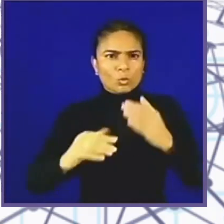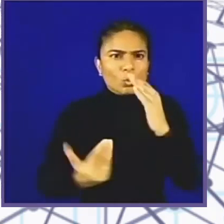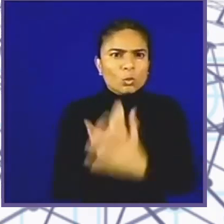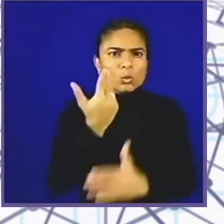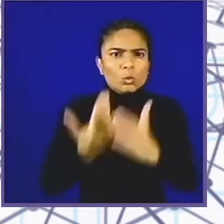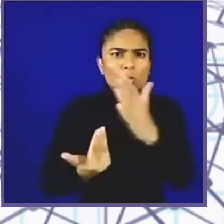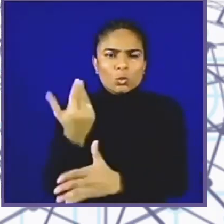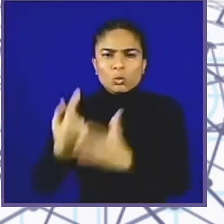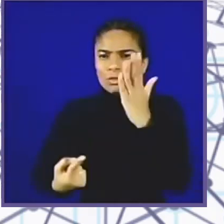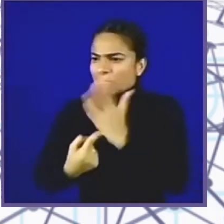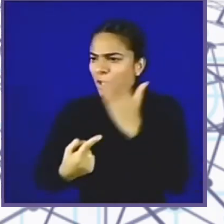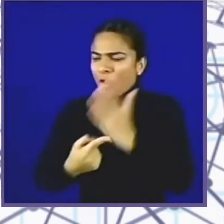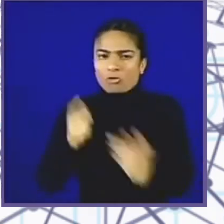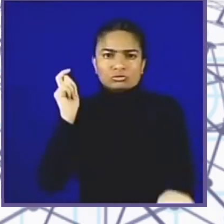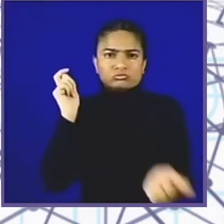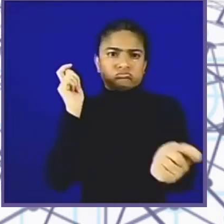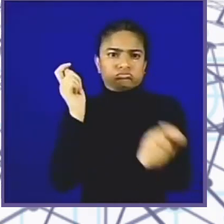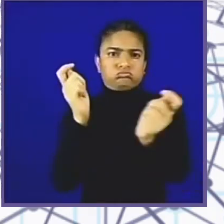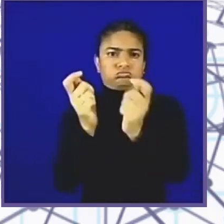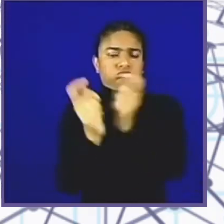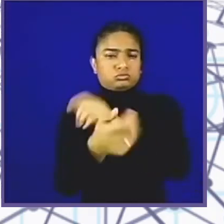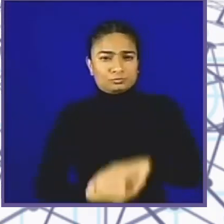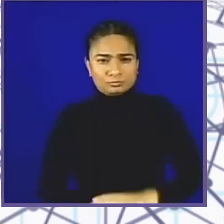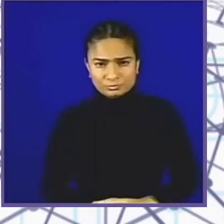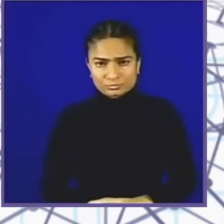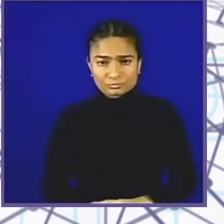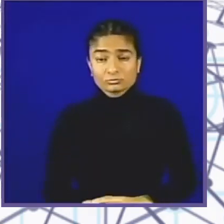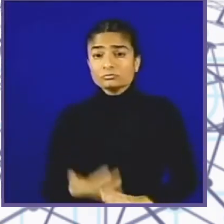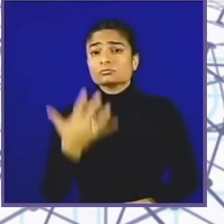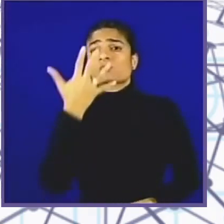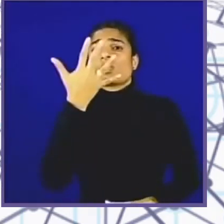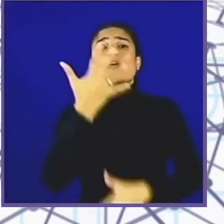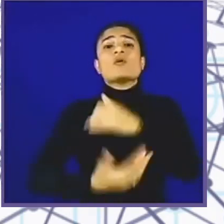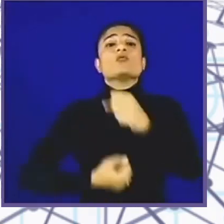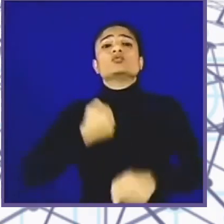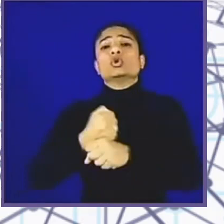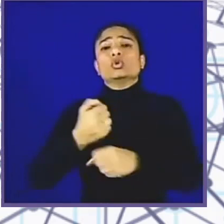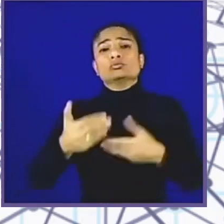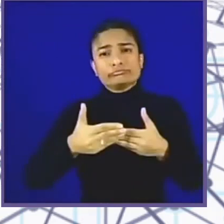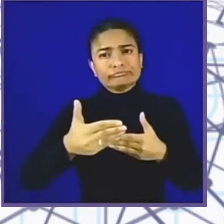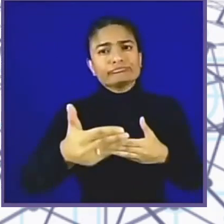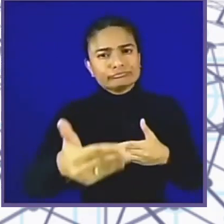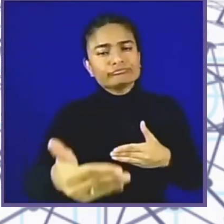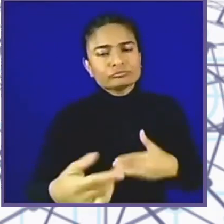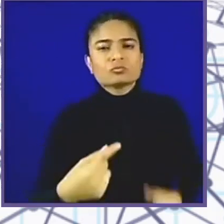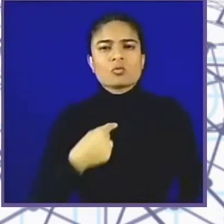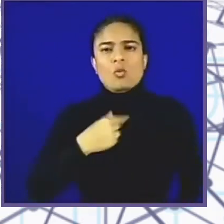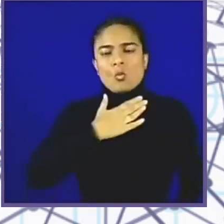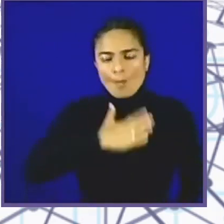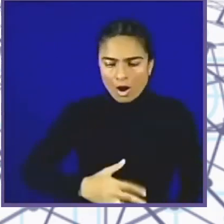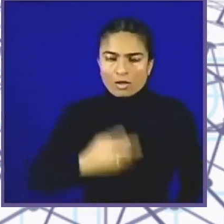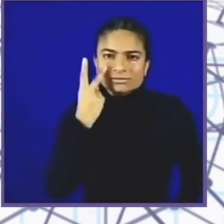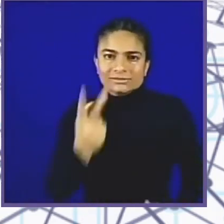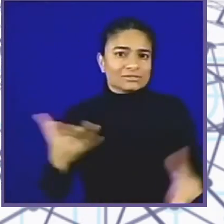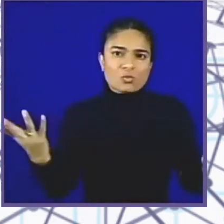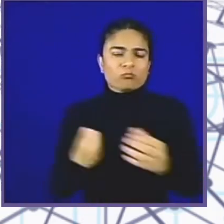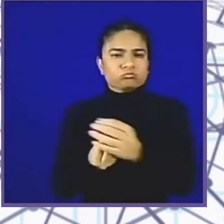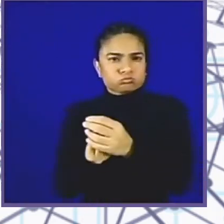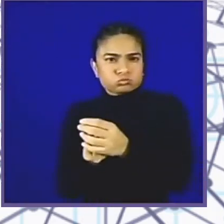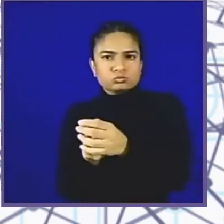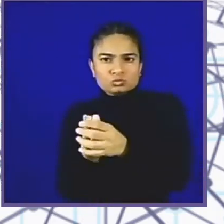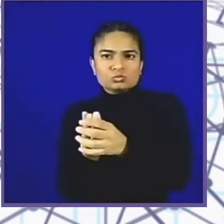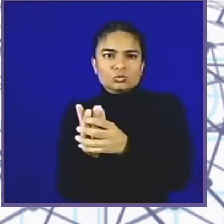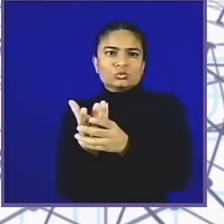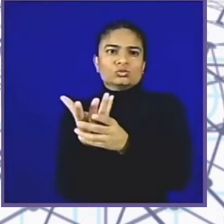there will be a maturation of the SAP system for disability innovation. We must therefore